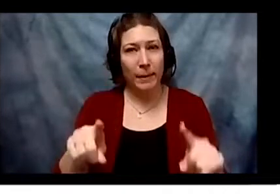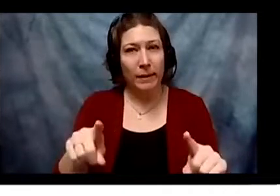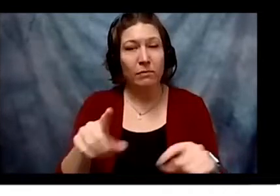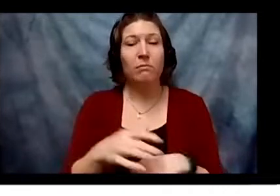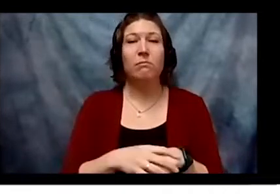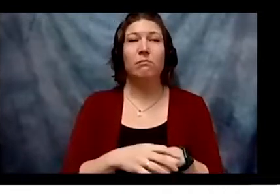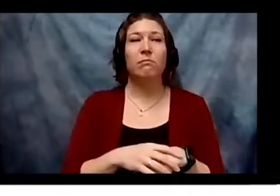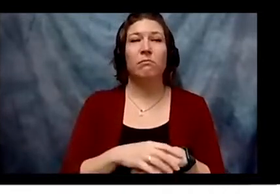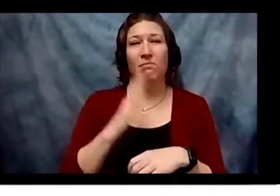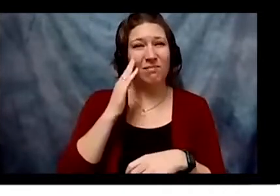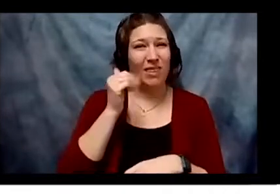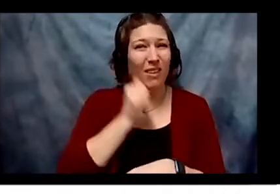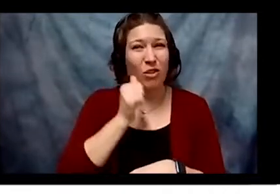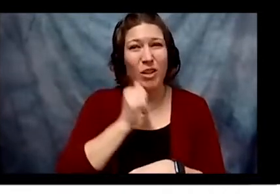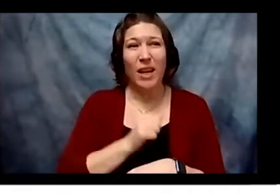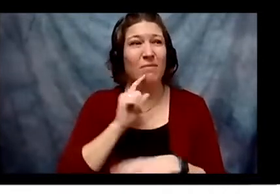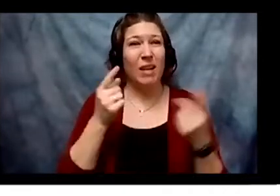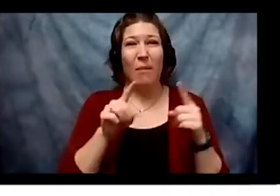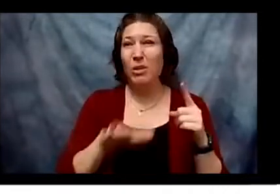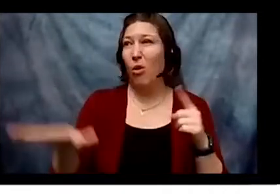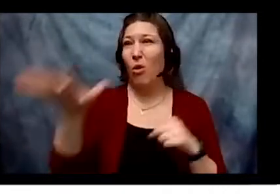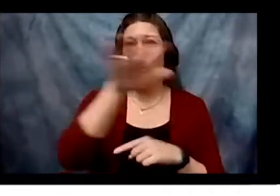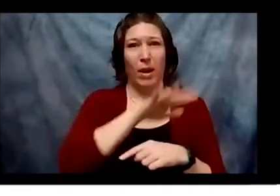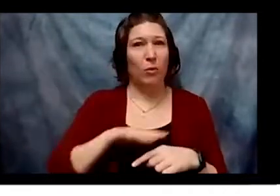every day all around us.